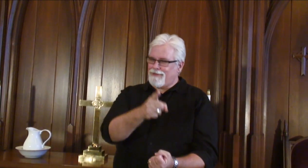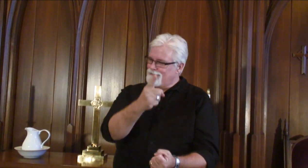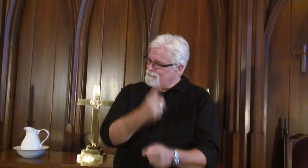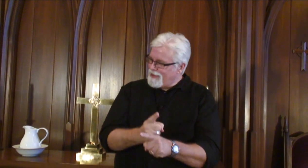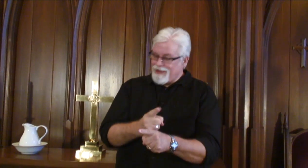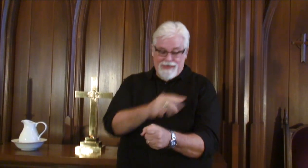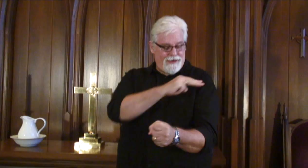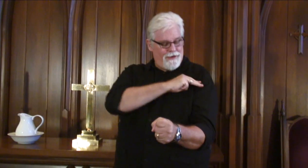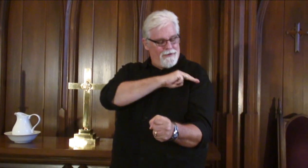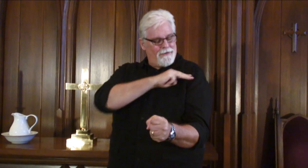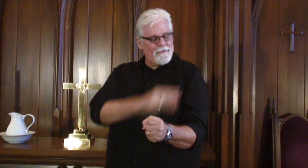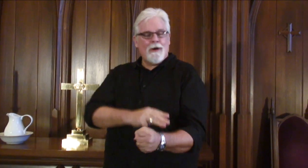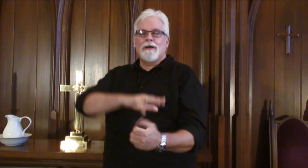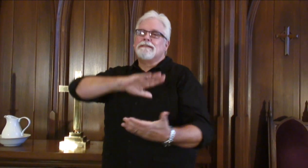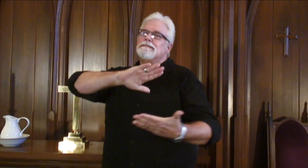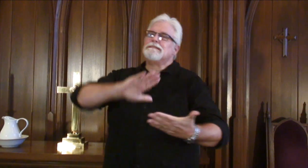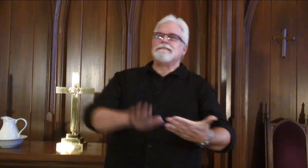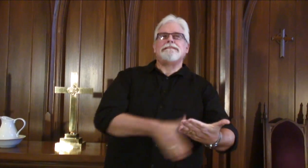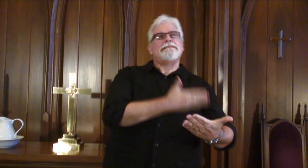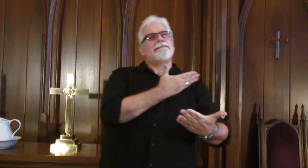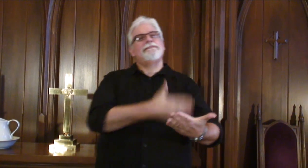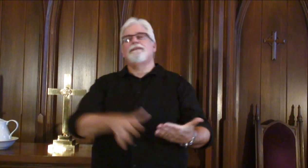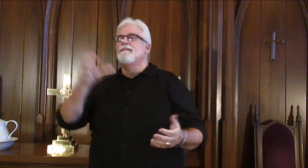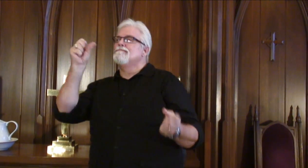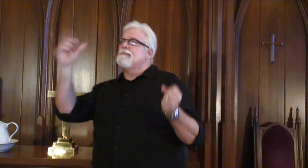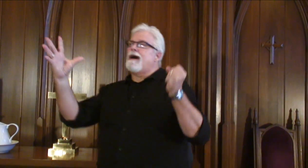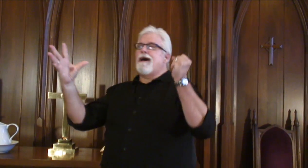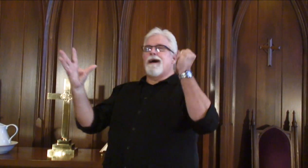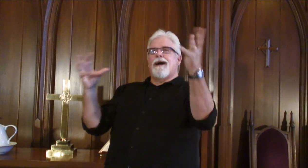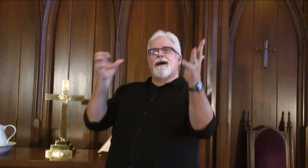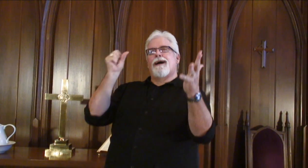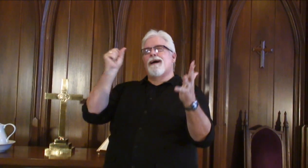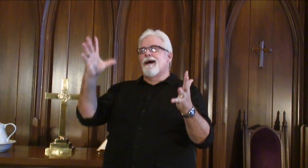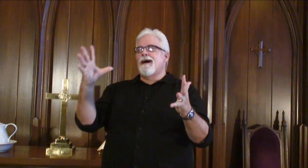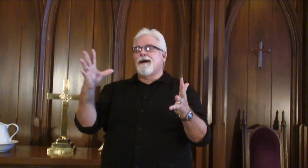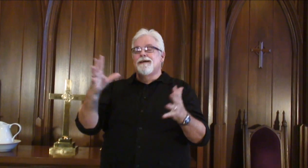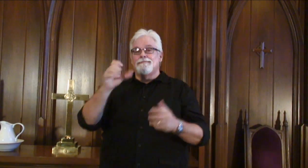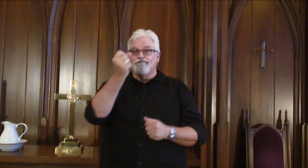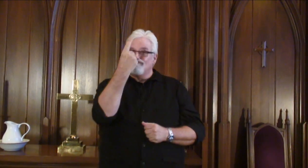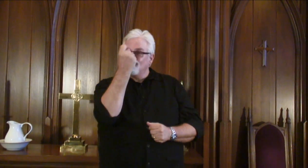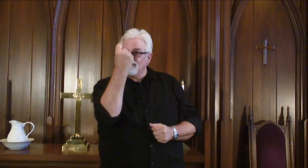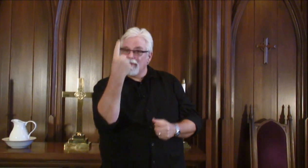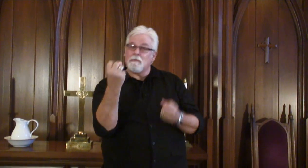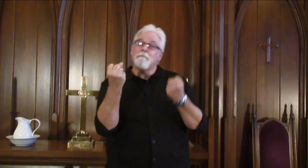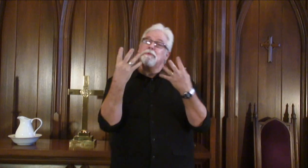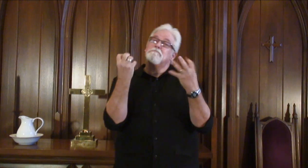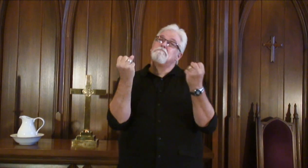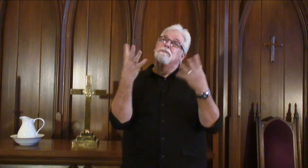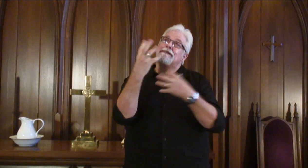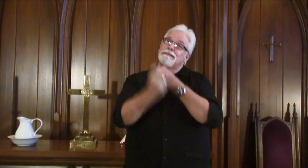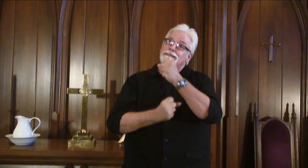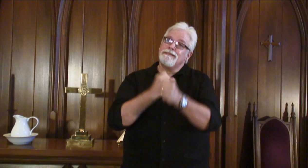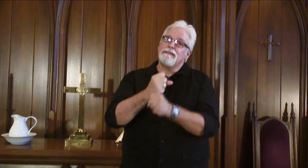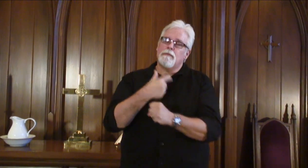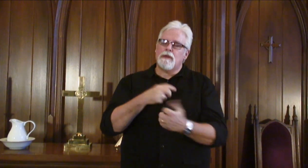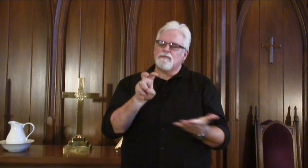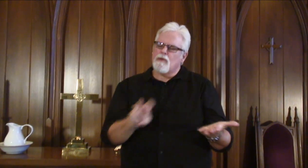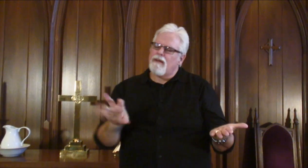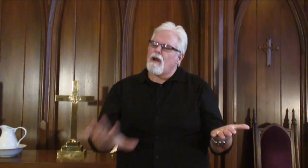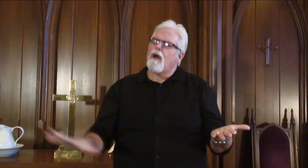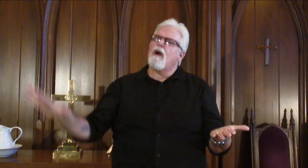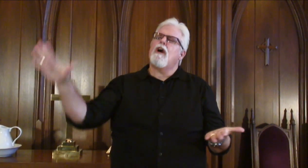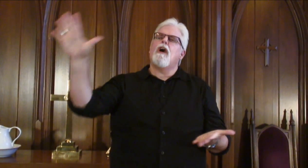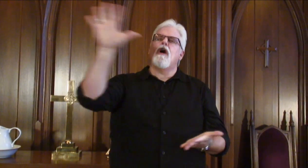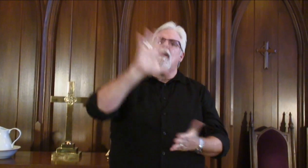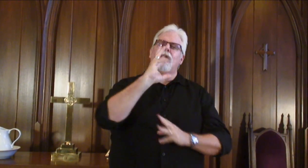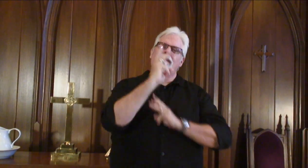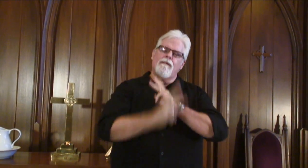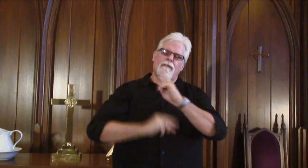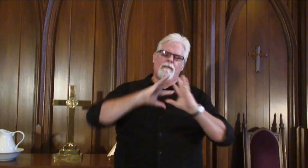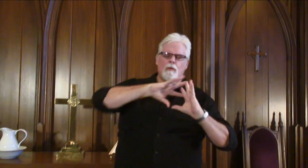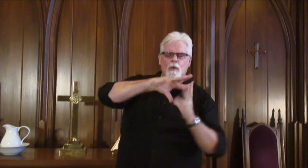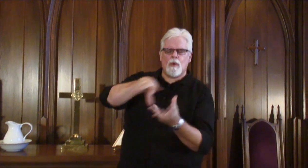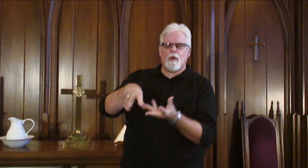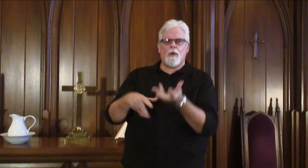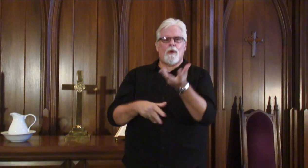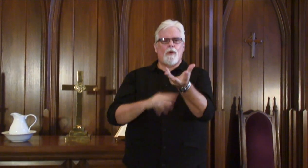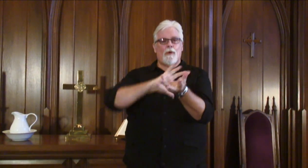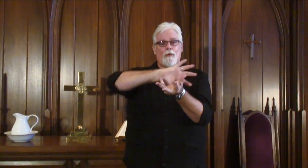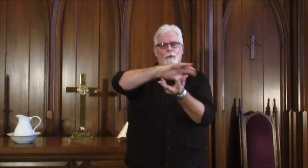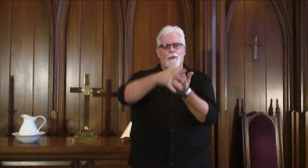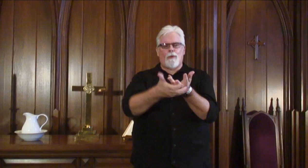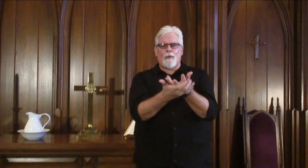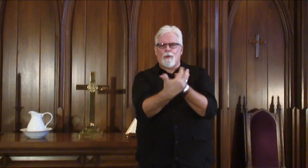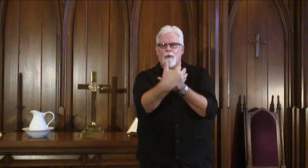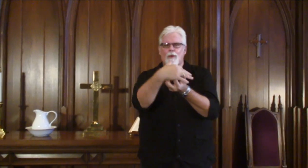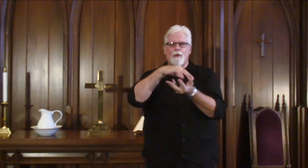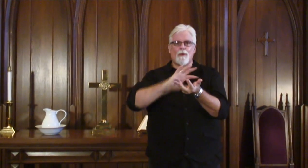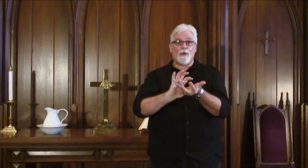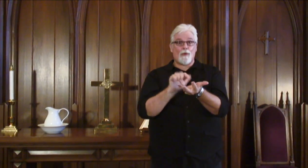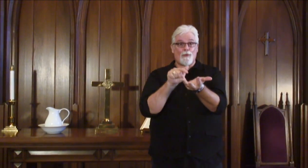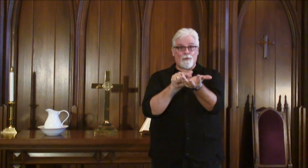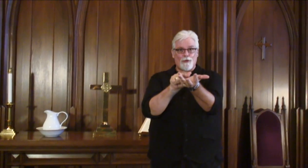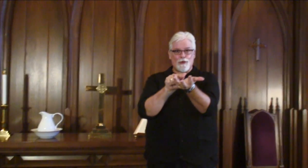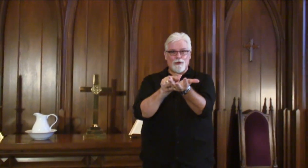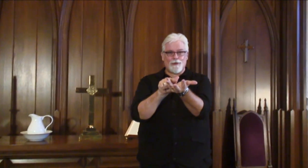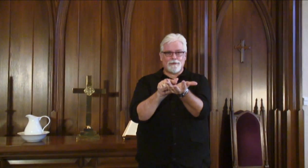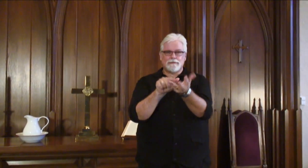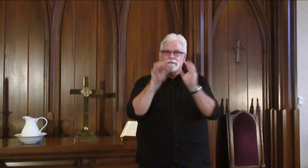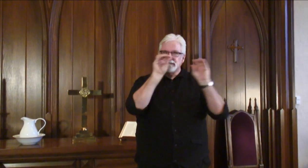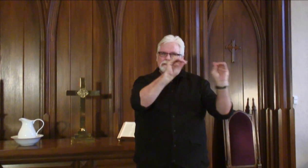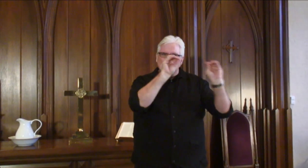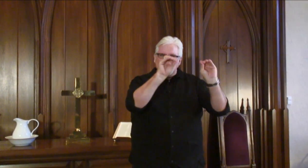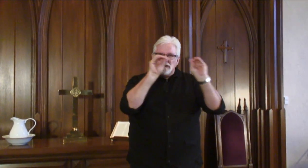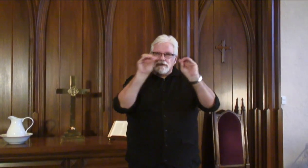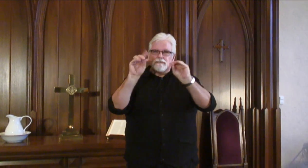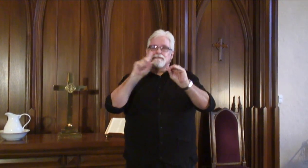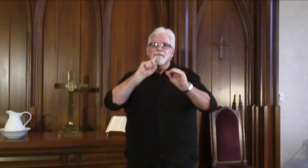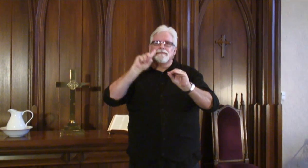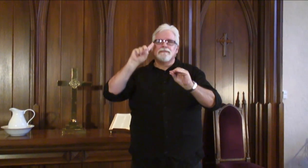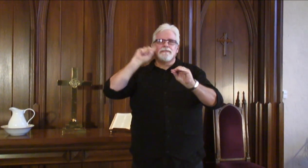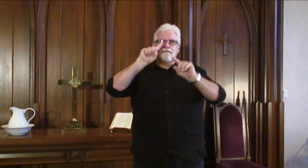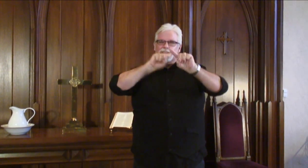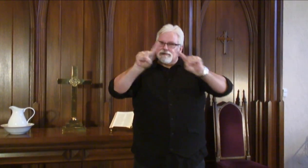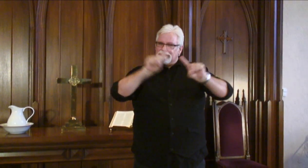is this. Right, Mark. I'm a singer. For many years I've traveled all over the world. I've